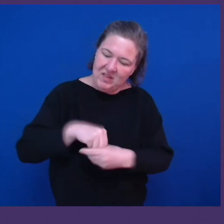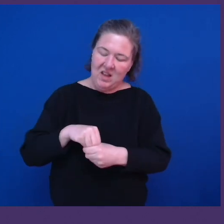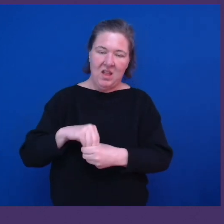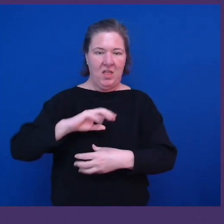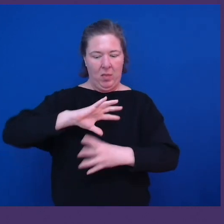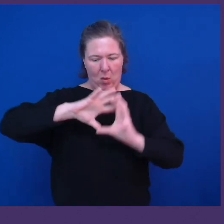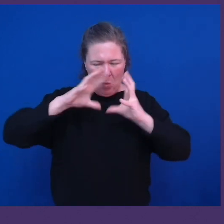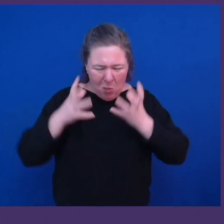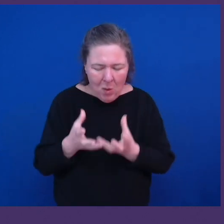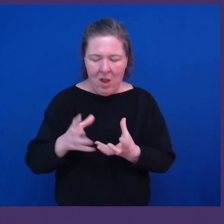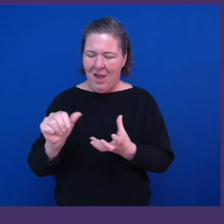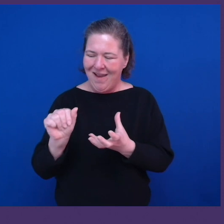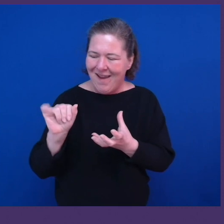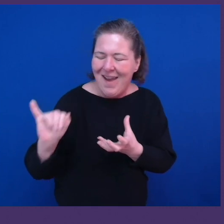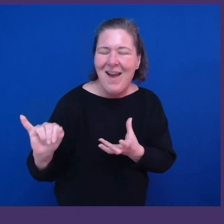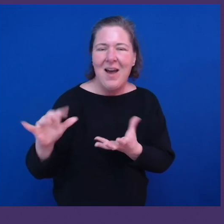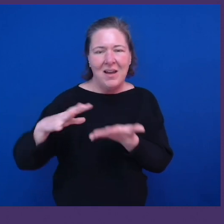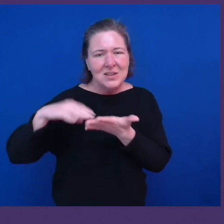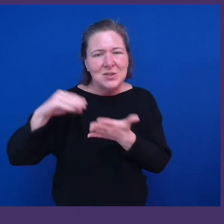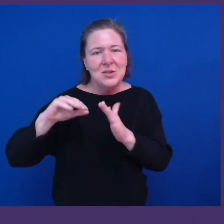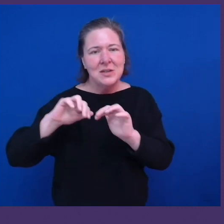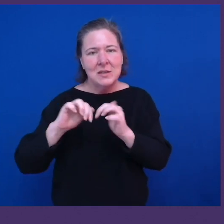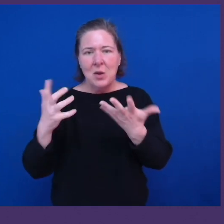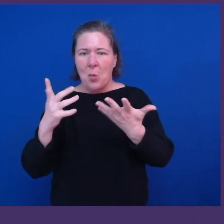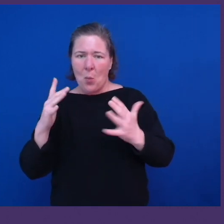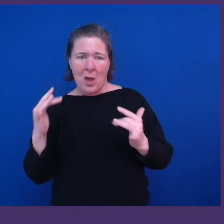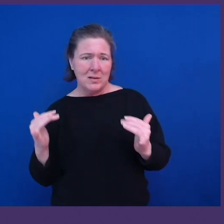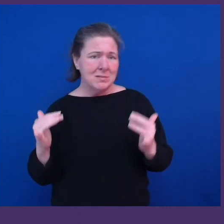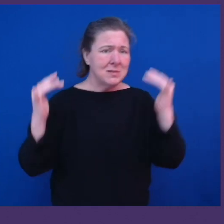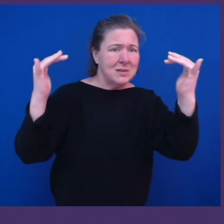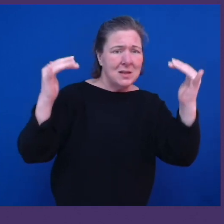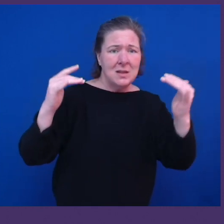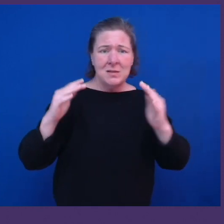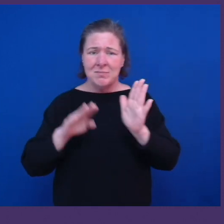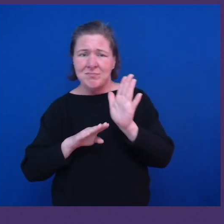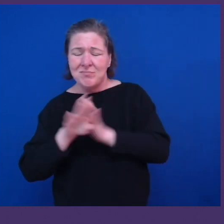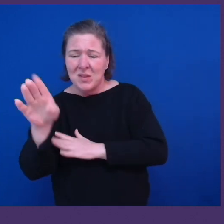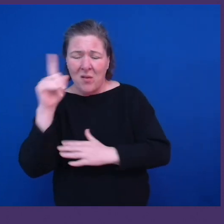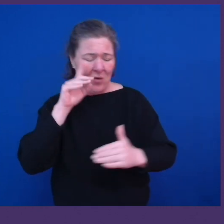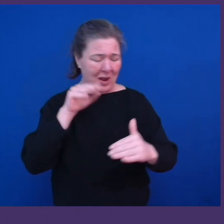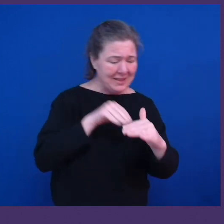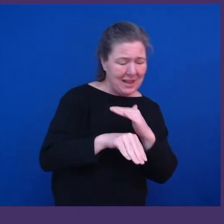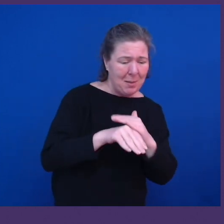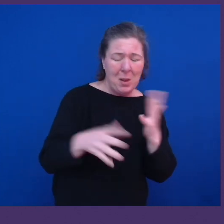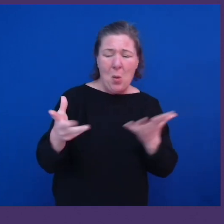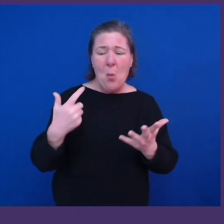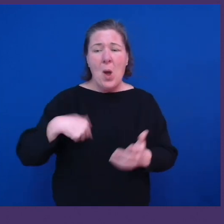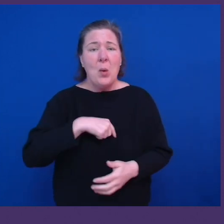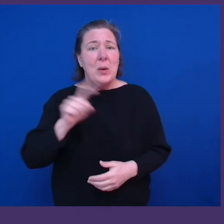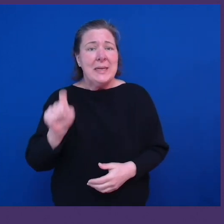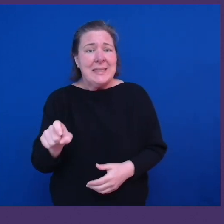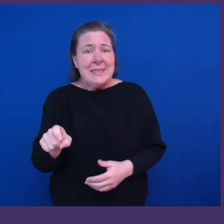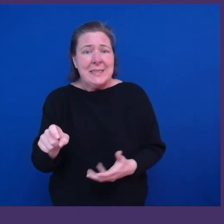about what it's accelerating in terms of accessibility and what we need to be including